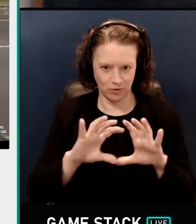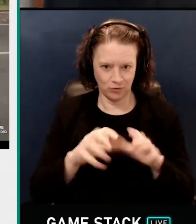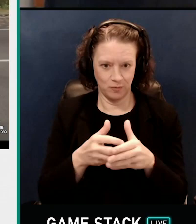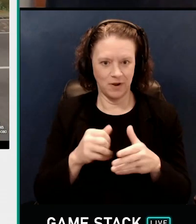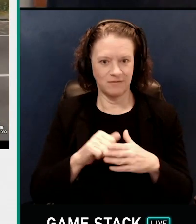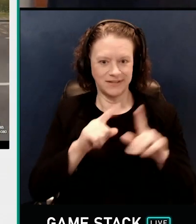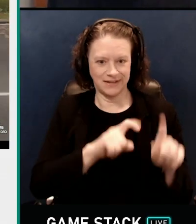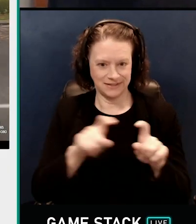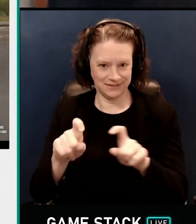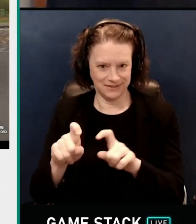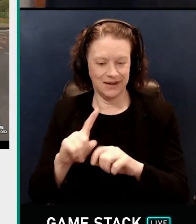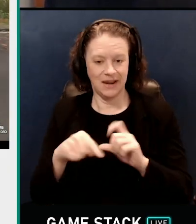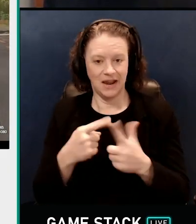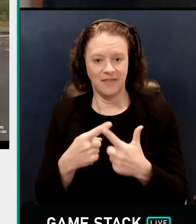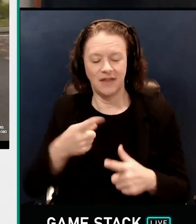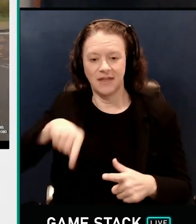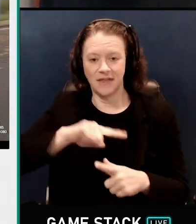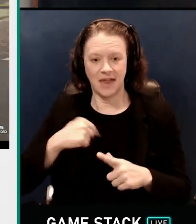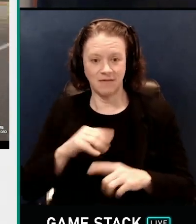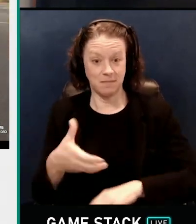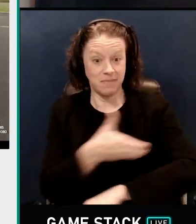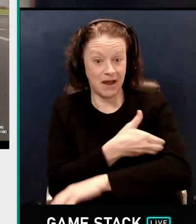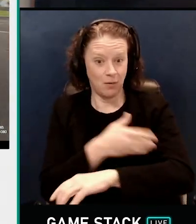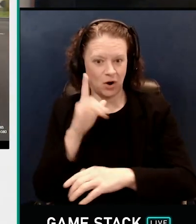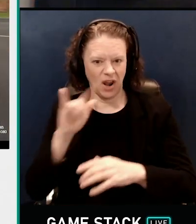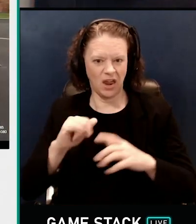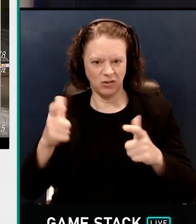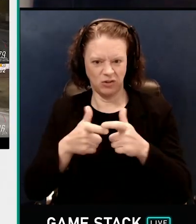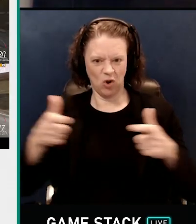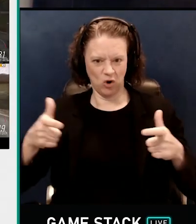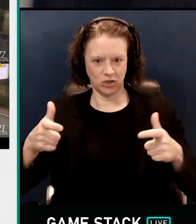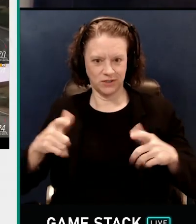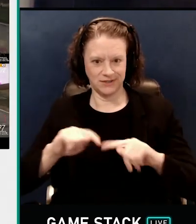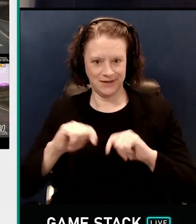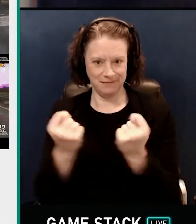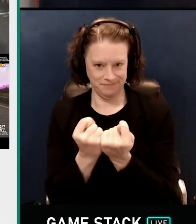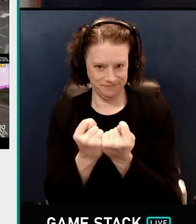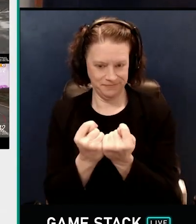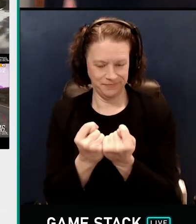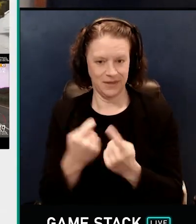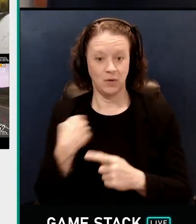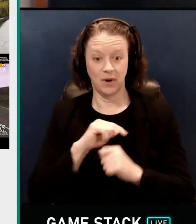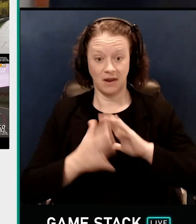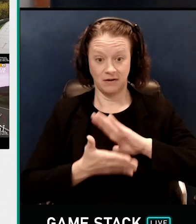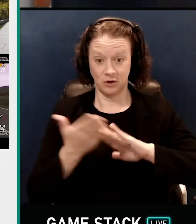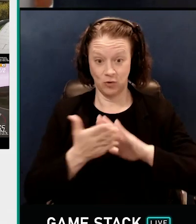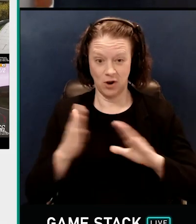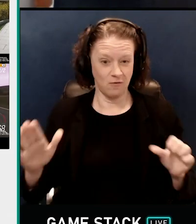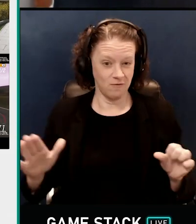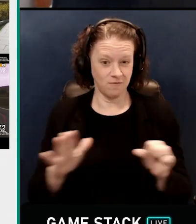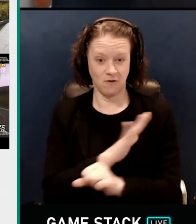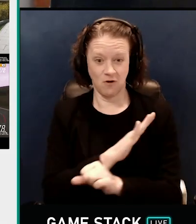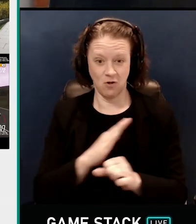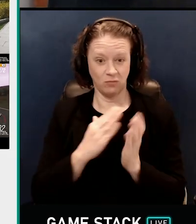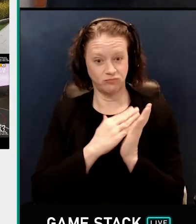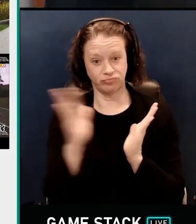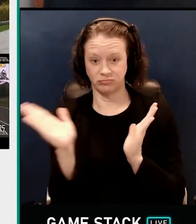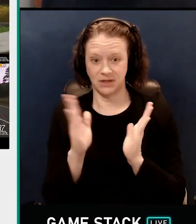to give them the power of a much larger team. That enabled us to run full scale tests for much